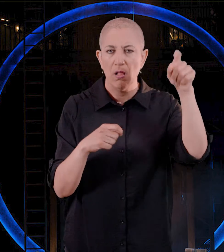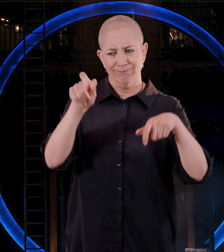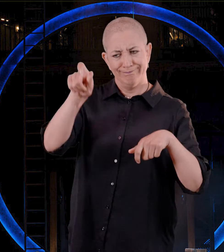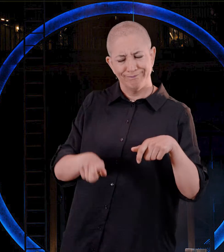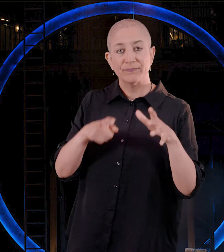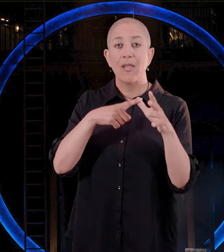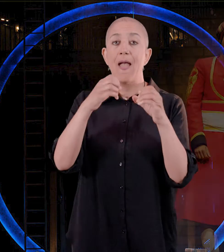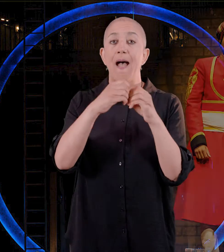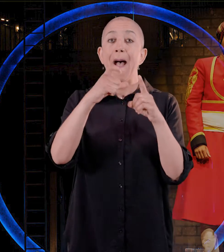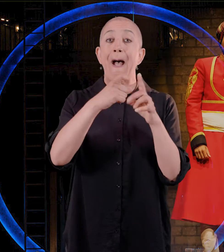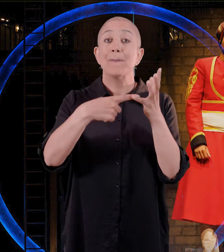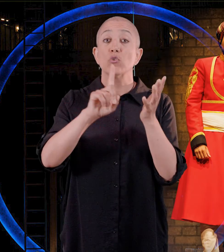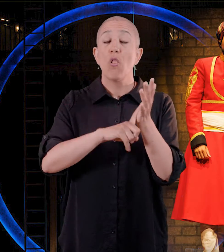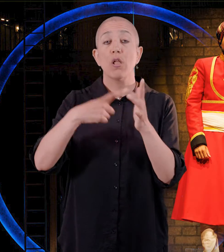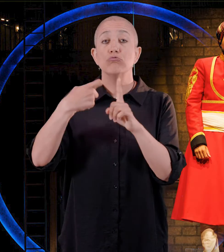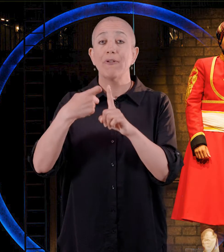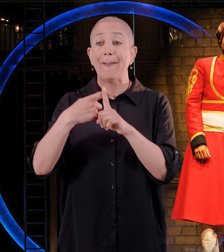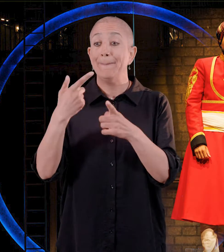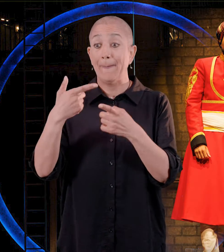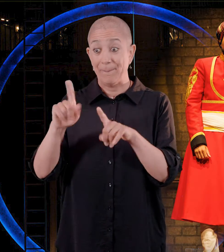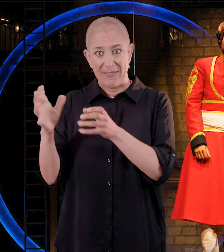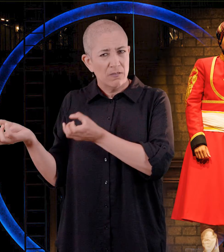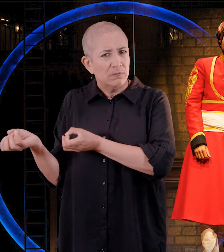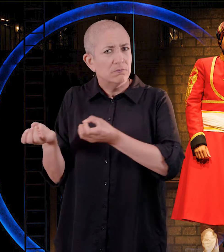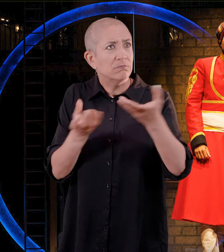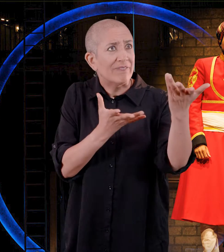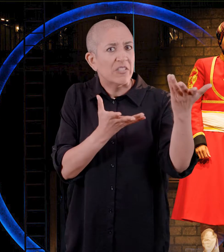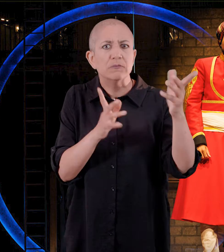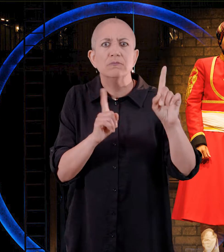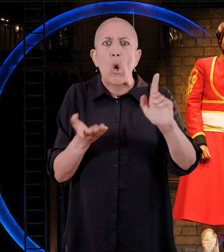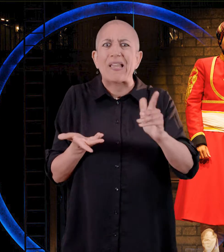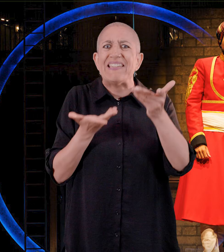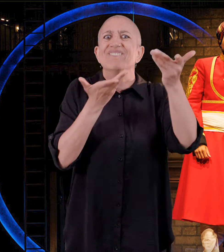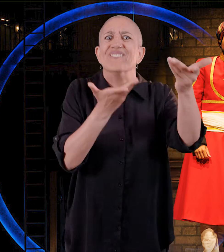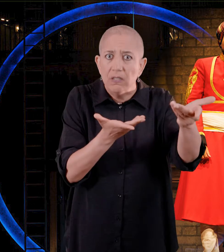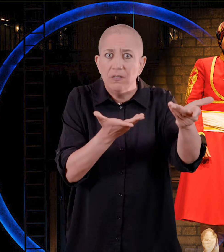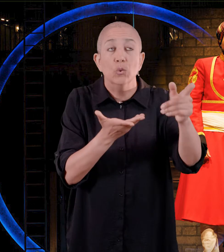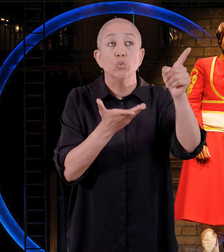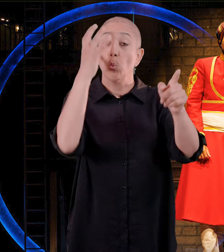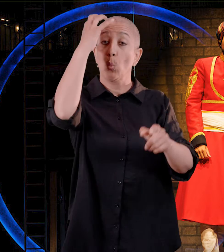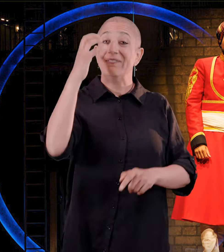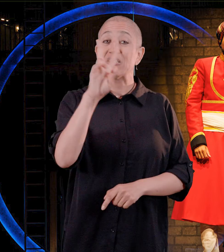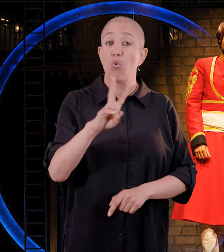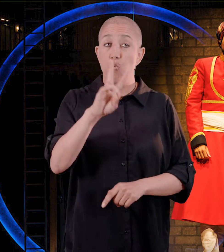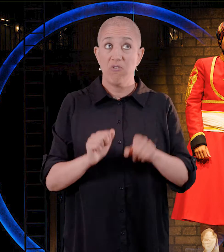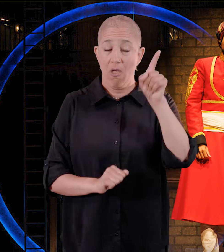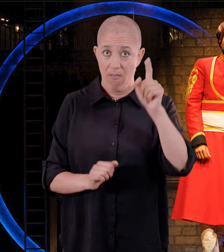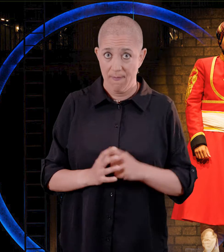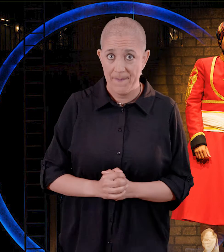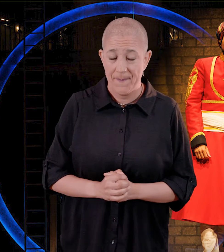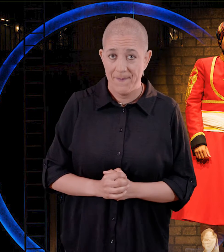Abdul Karim has been sent as a gift to Queen Victoria.